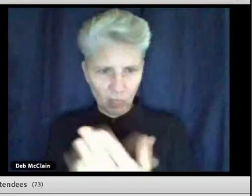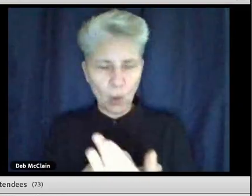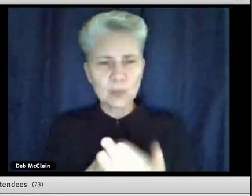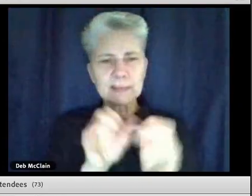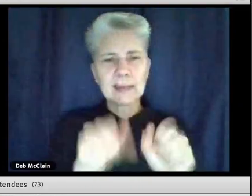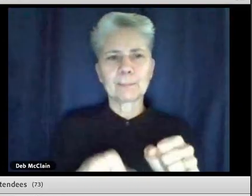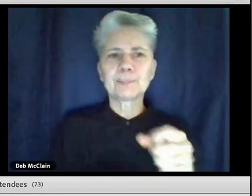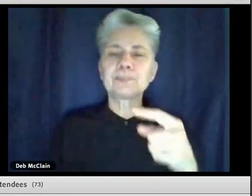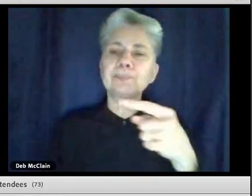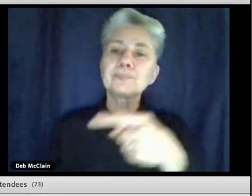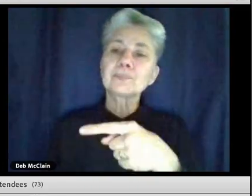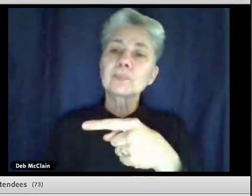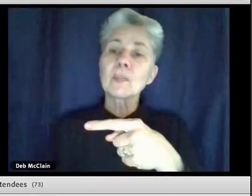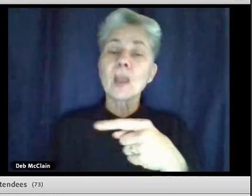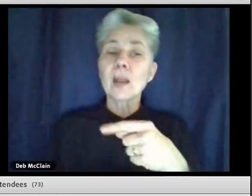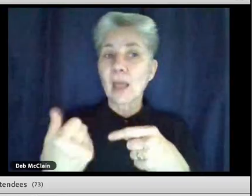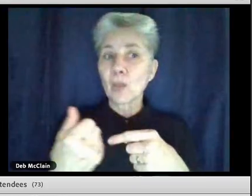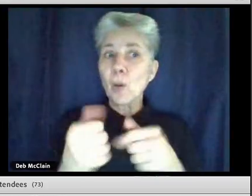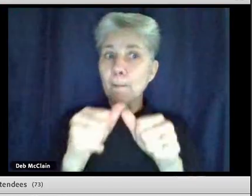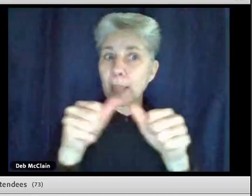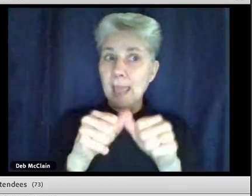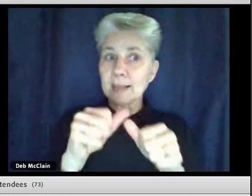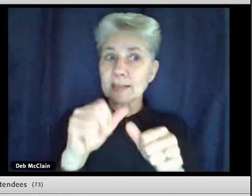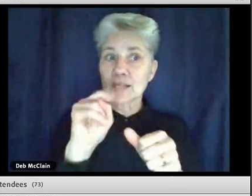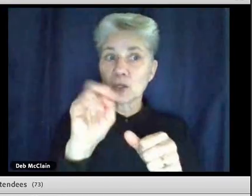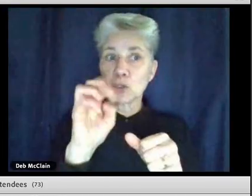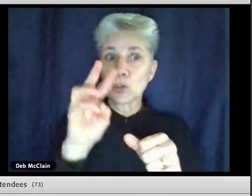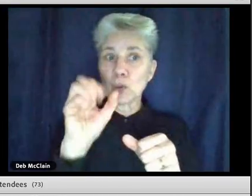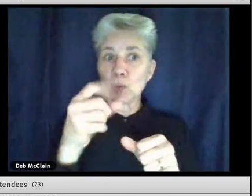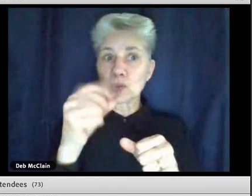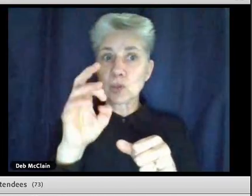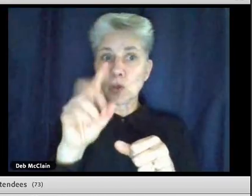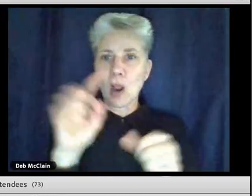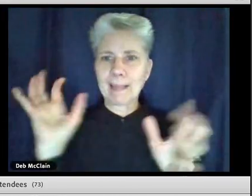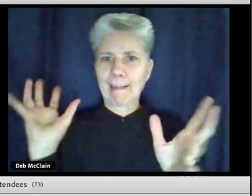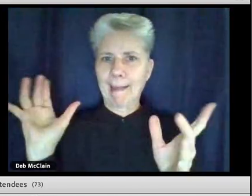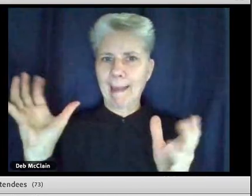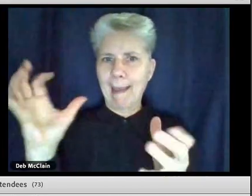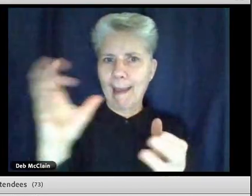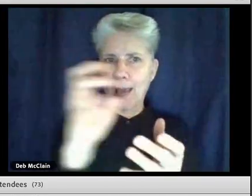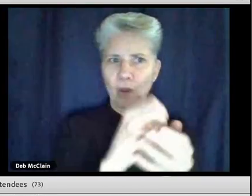and you can kind of dive into those. Another one is NewsGuard.